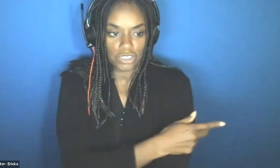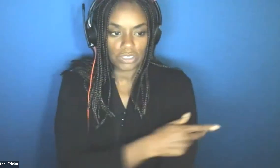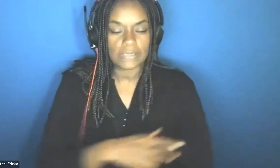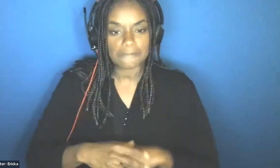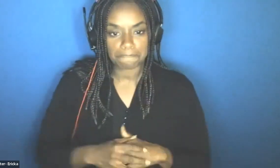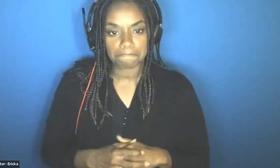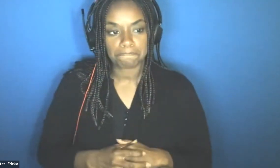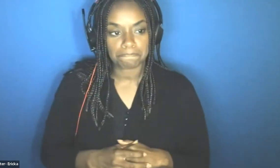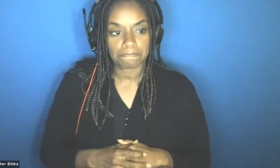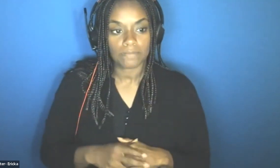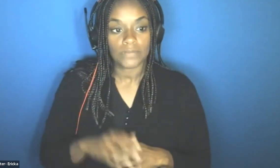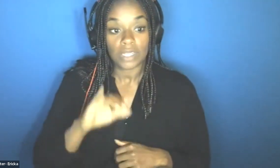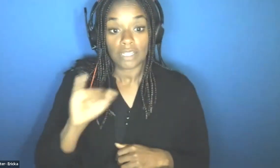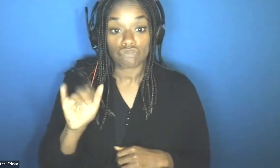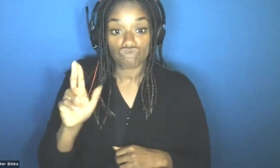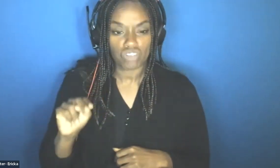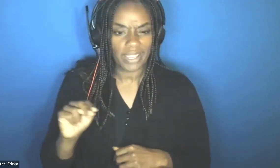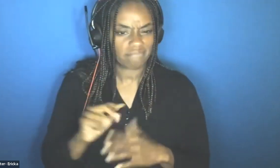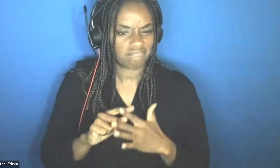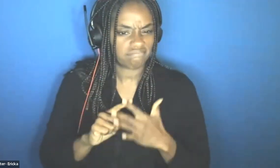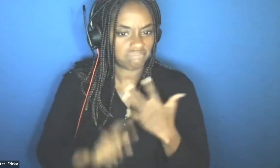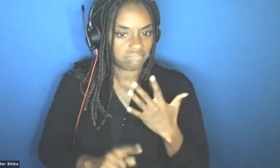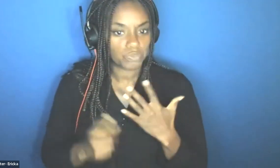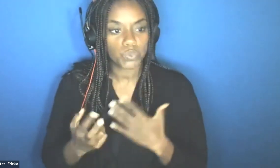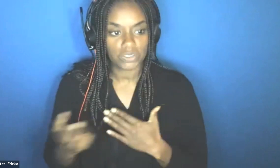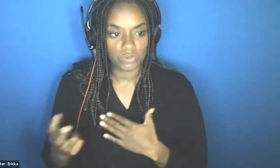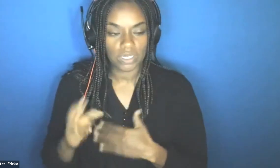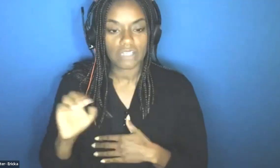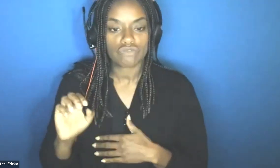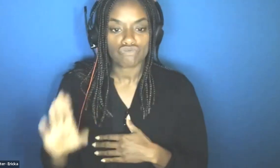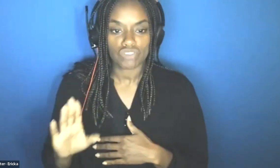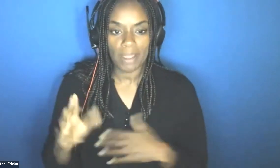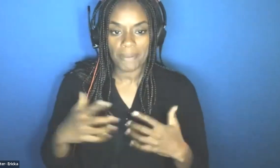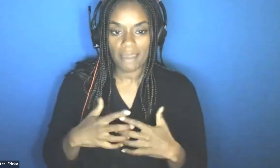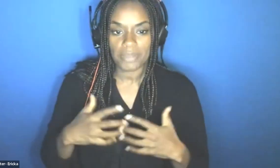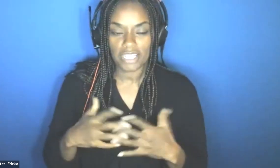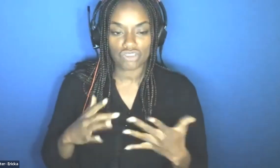Some others: The use of codeine, oxycodone, and other opioid: Information for employees.